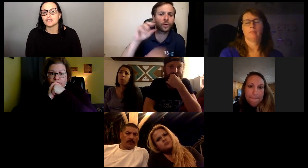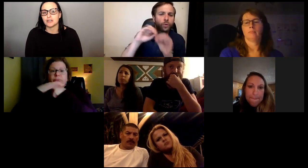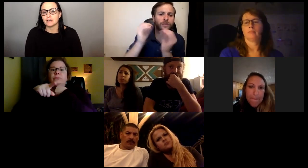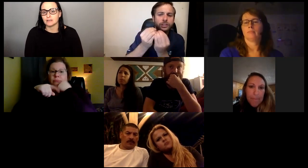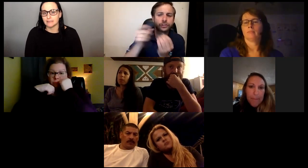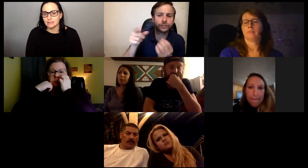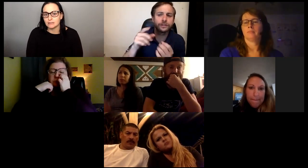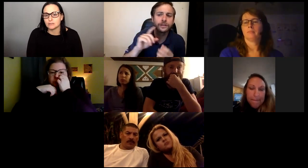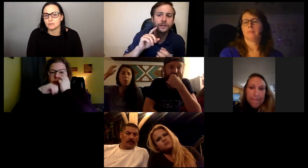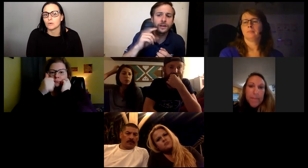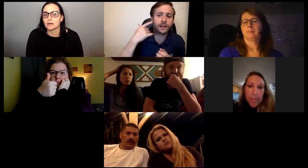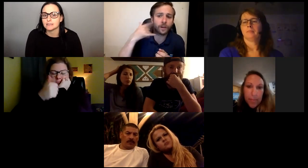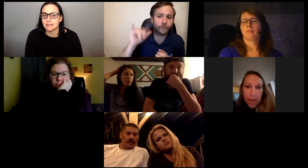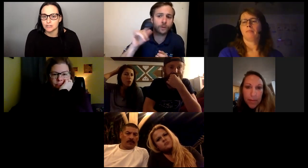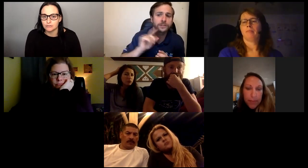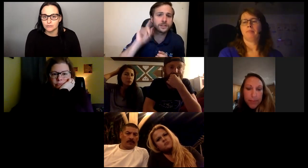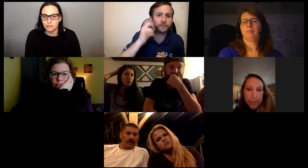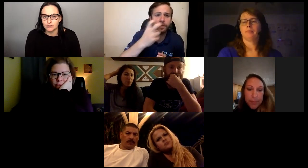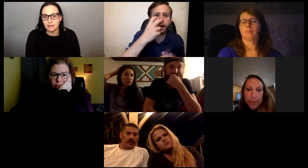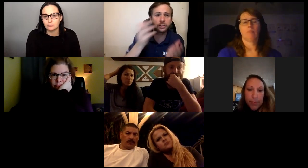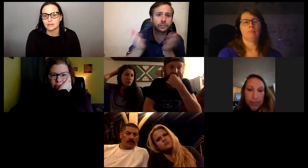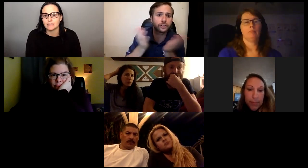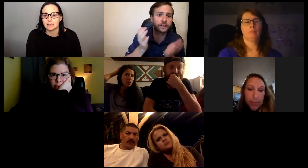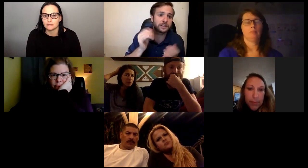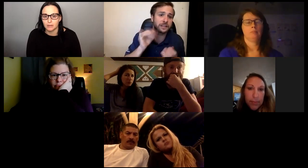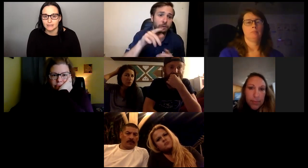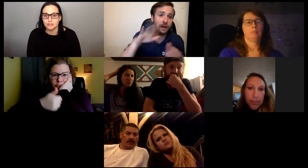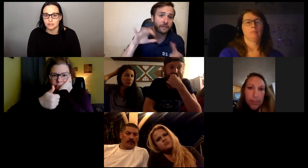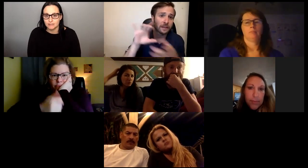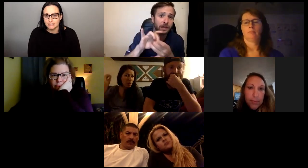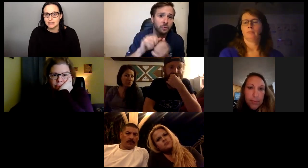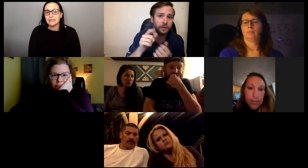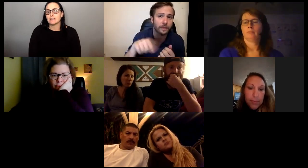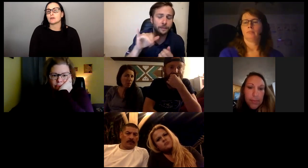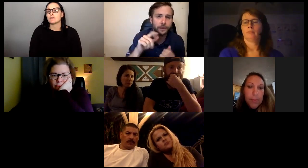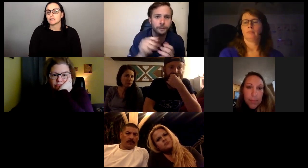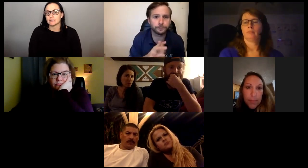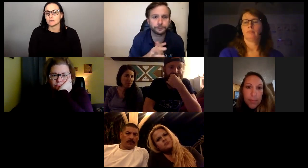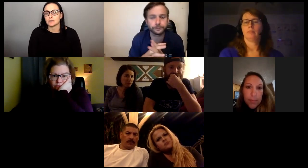shared a link to an organization for you california deafblind